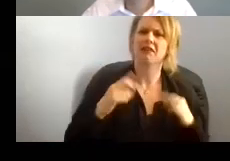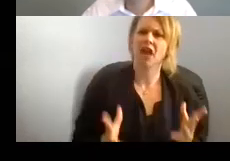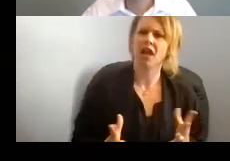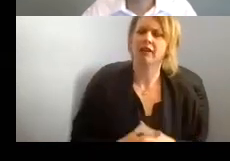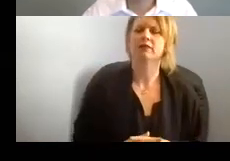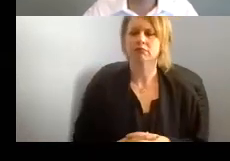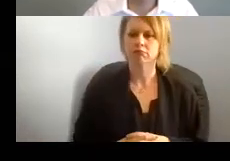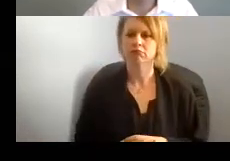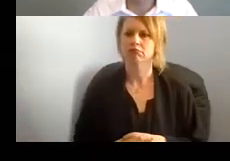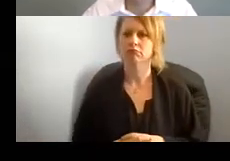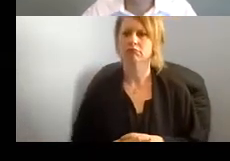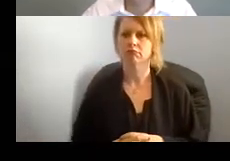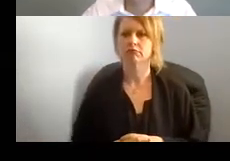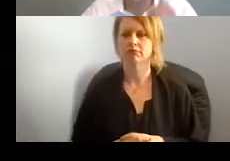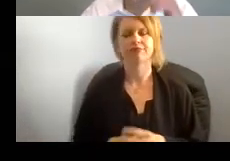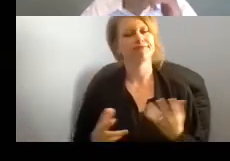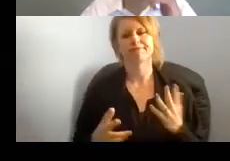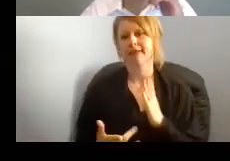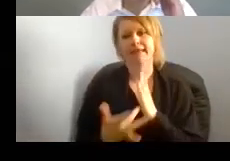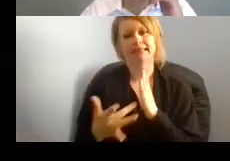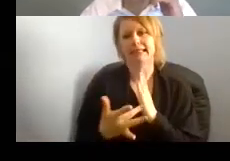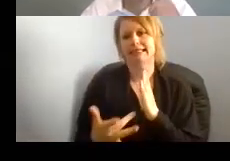And I – it’s a technique that I use that I just call gentle confrontation.